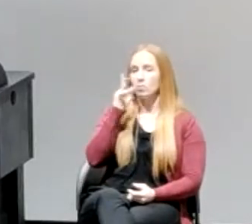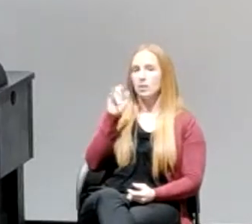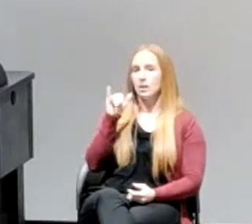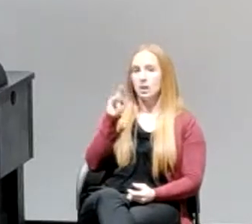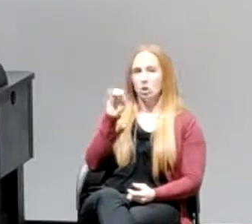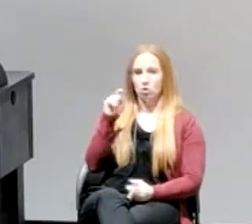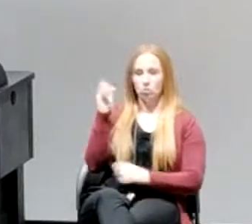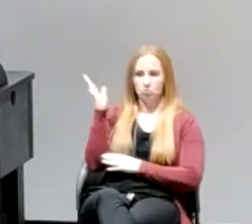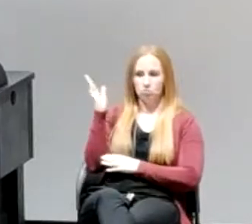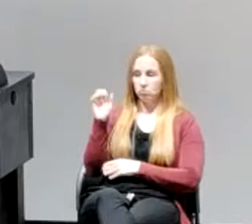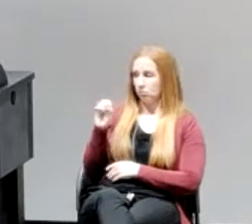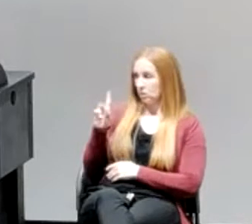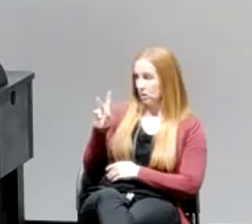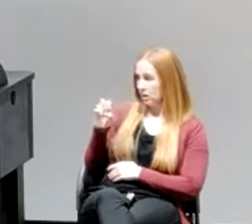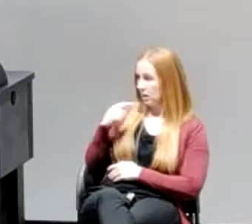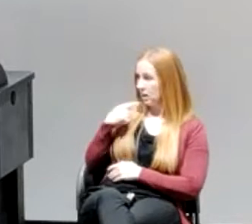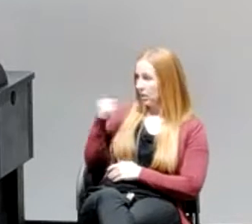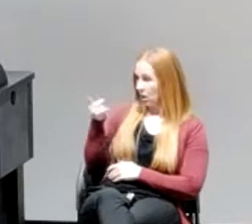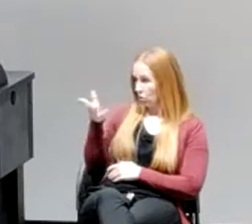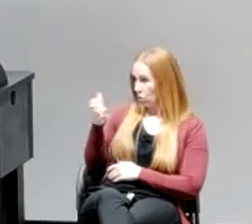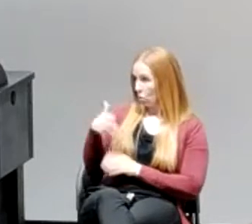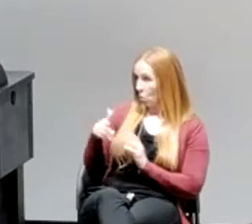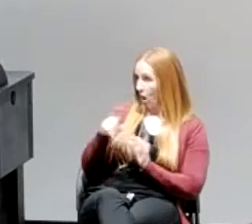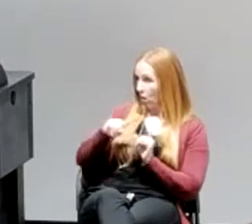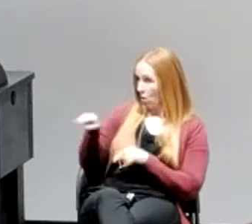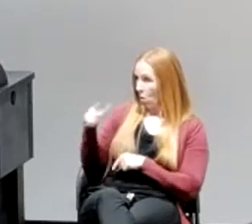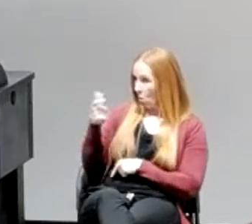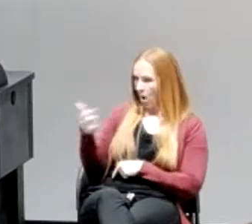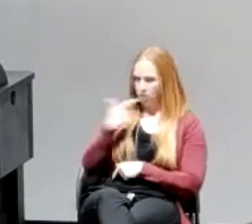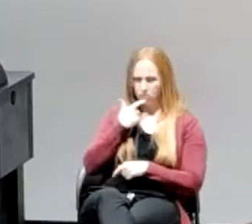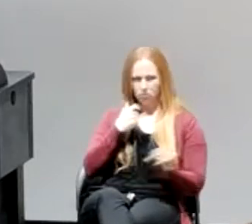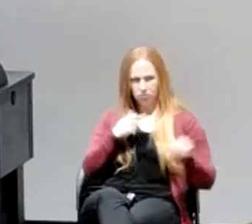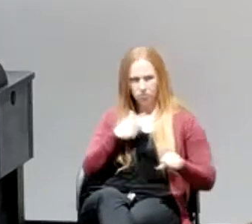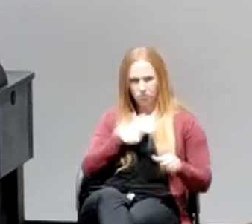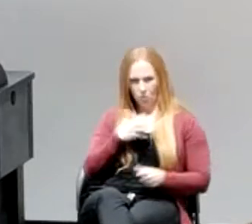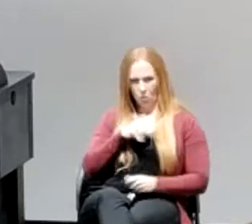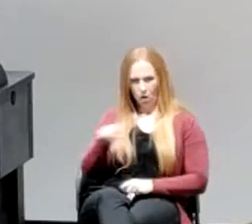mid 1990s and I was at the Mirage hotel. subsequently became our [indiscernible] and it was the